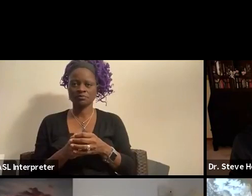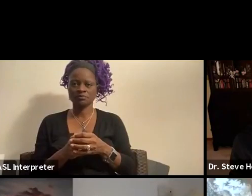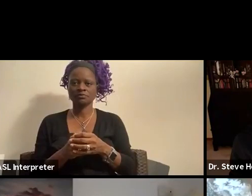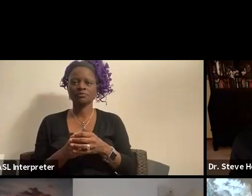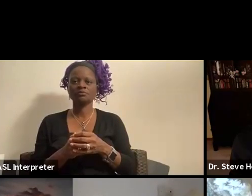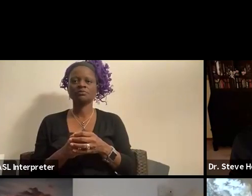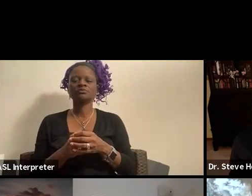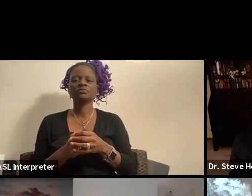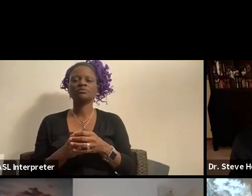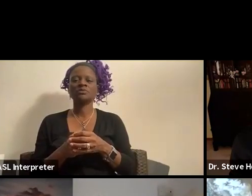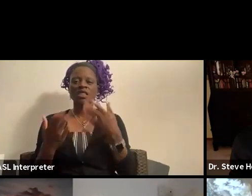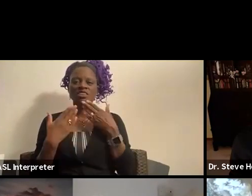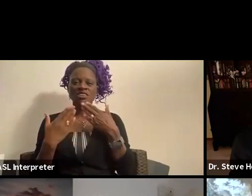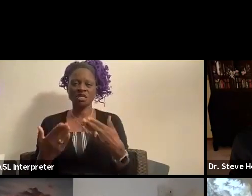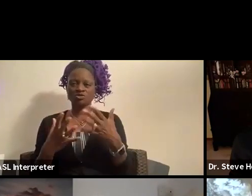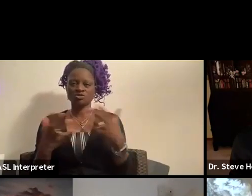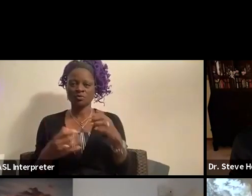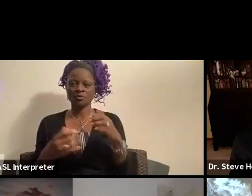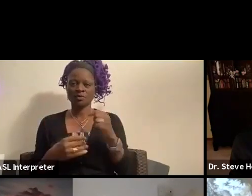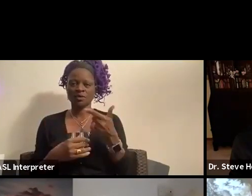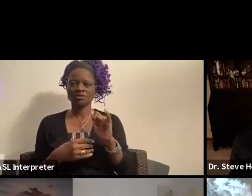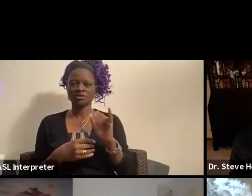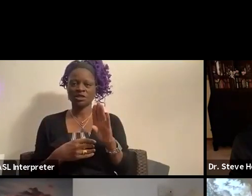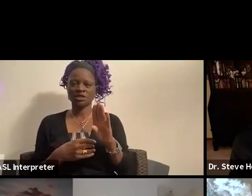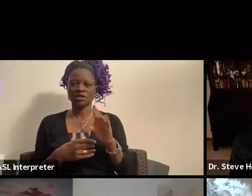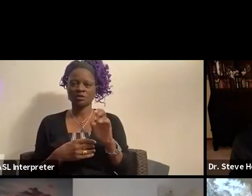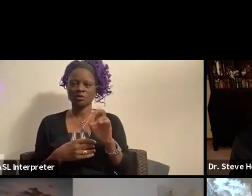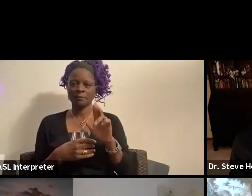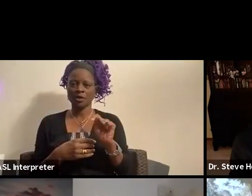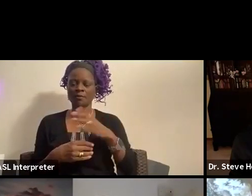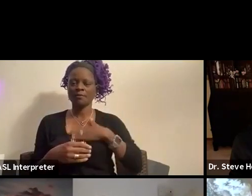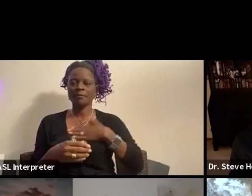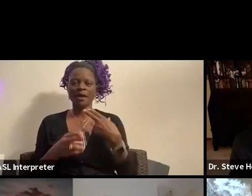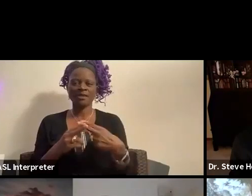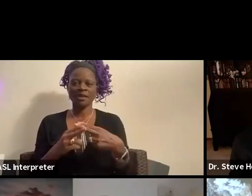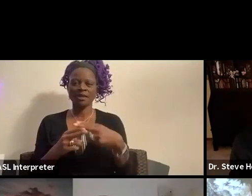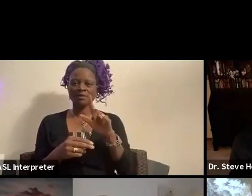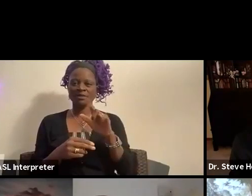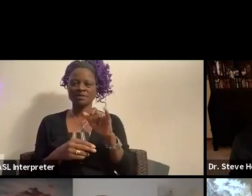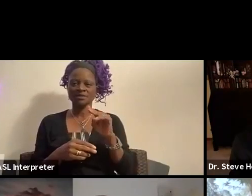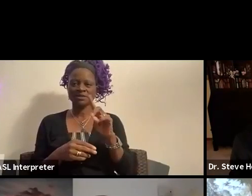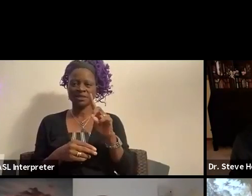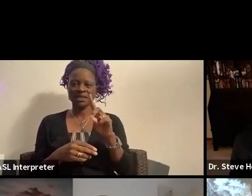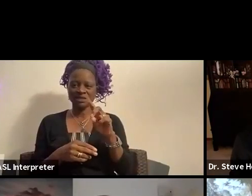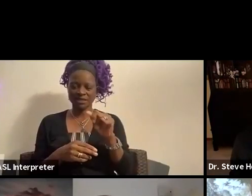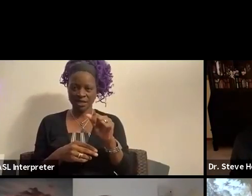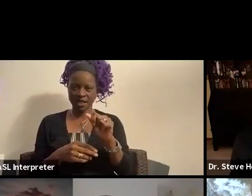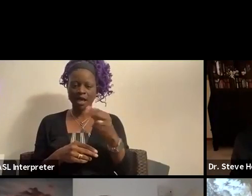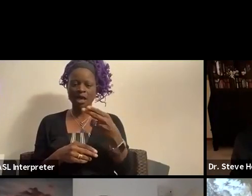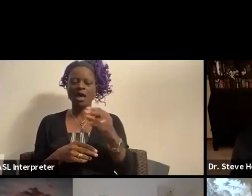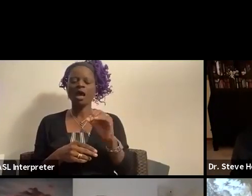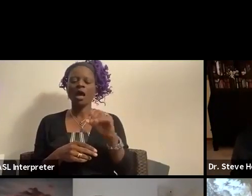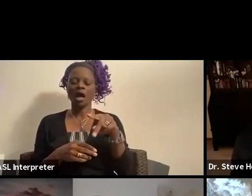Thank you so much, Gilbert. I'm Linda Hopkins, supervisor for Sonoma County, 5th District, as well as the chair of the Board of Supervisors.